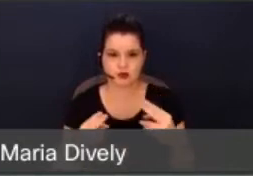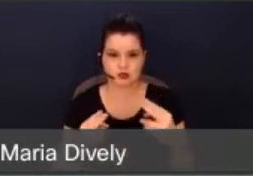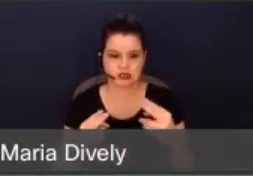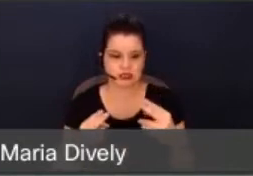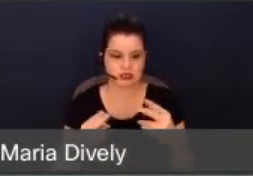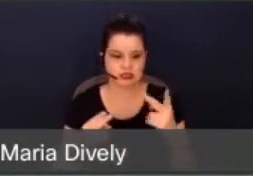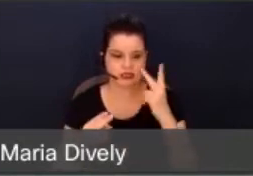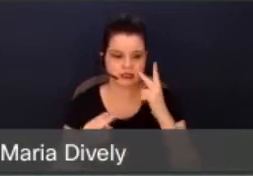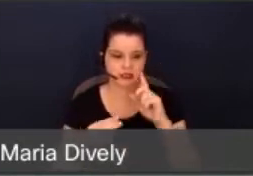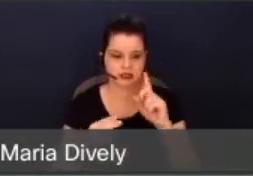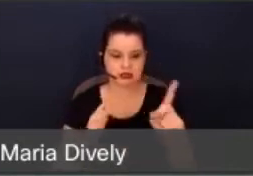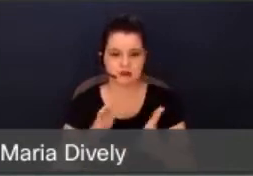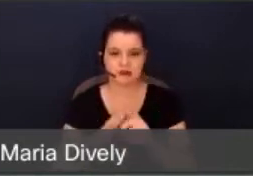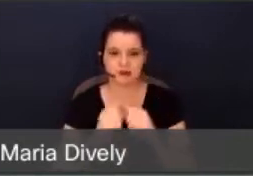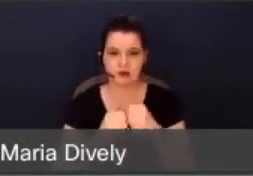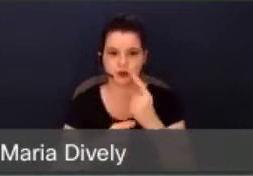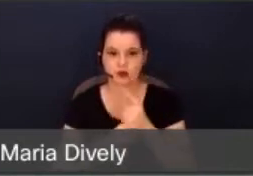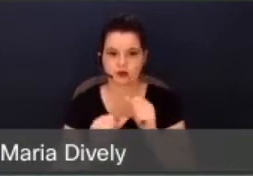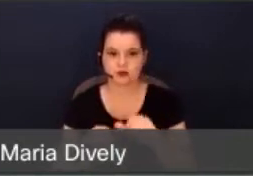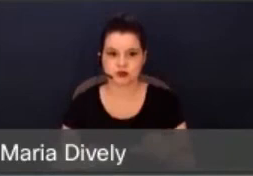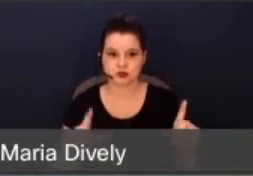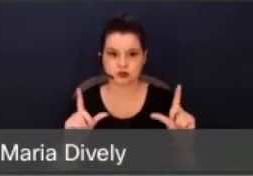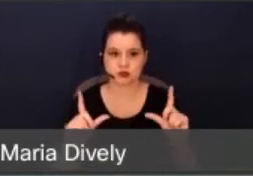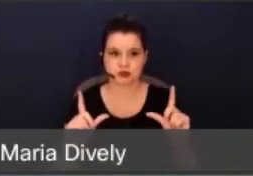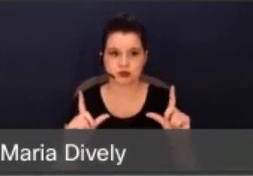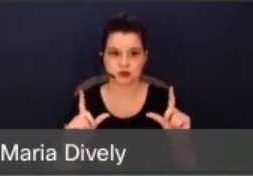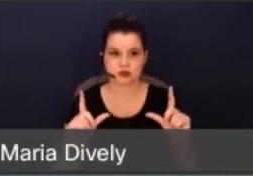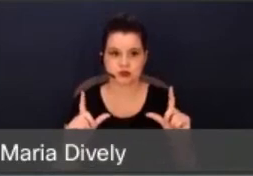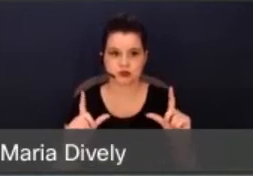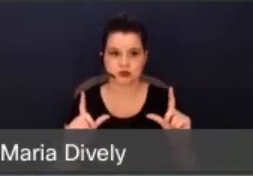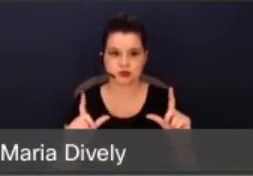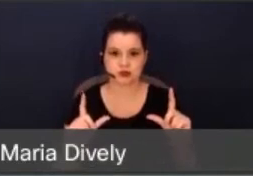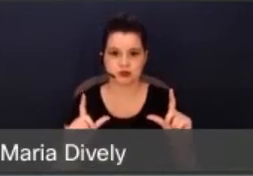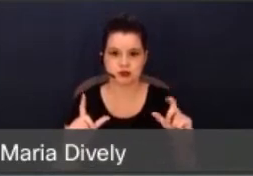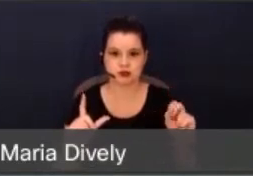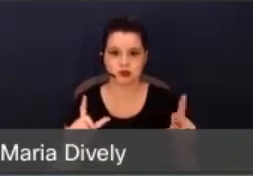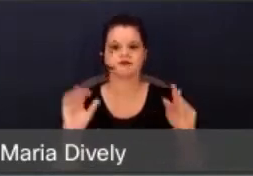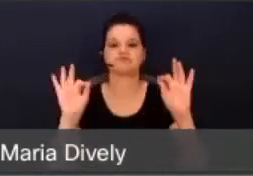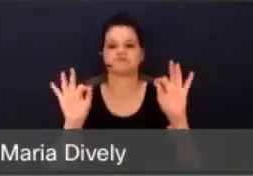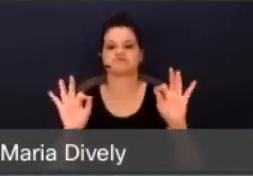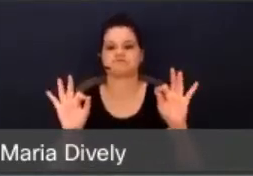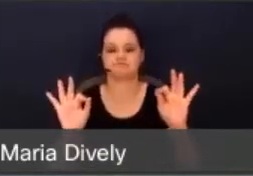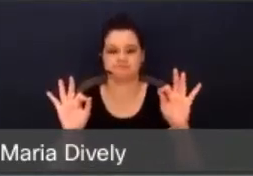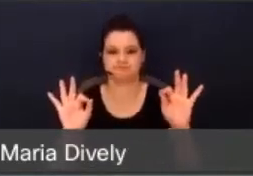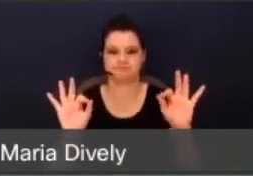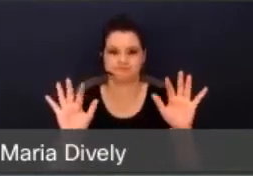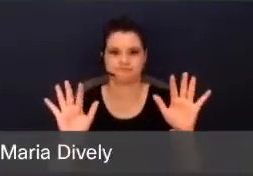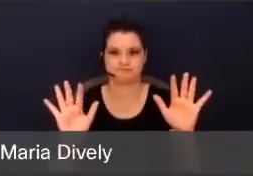see if it comes up at the right screen. Look. - Okay. Here we go. Okay.